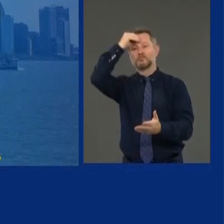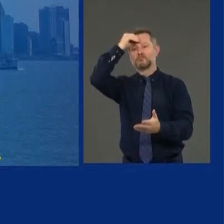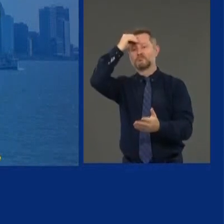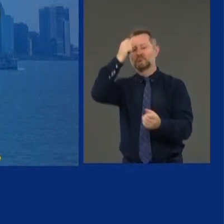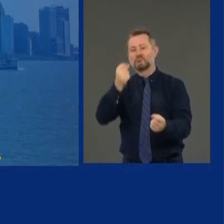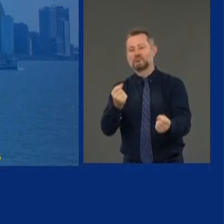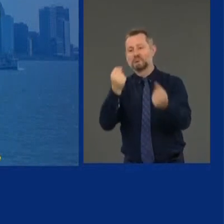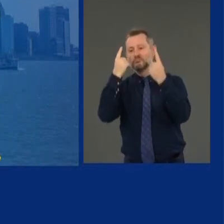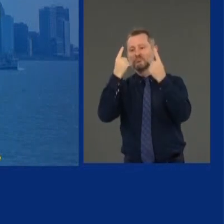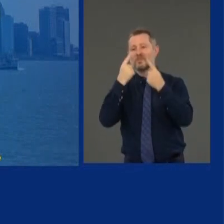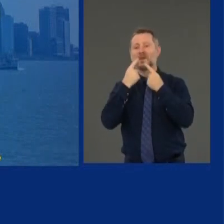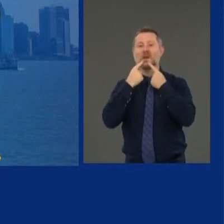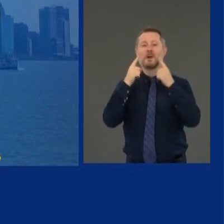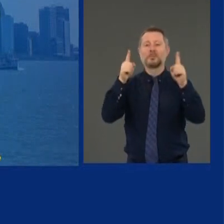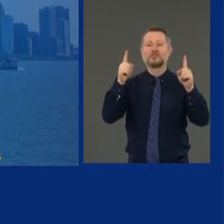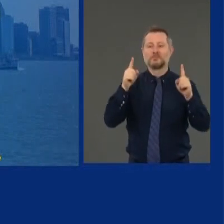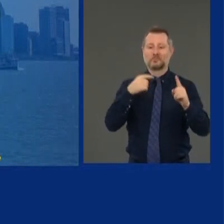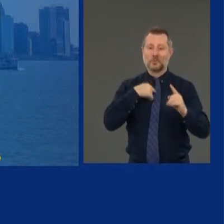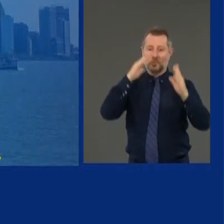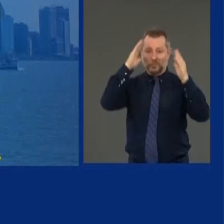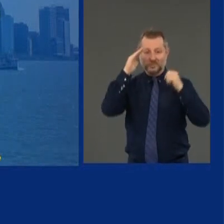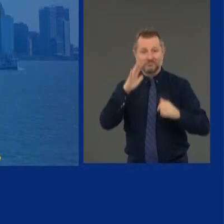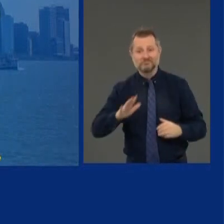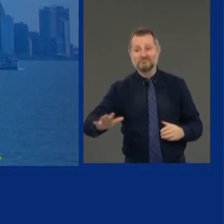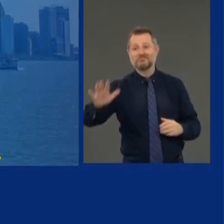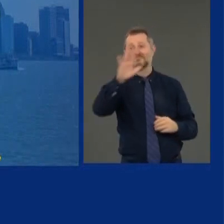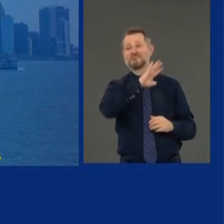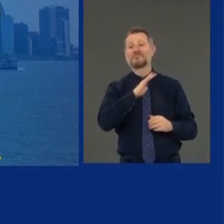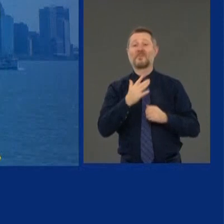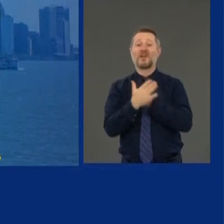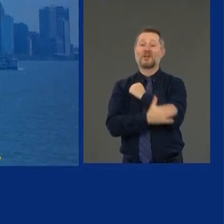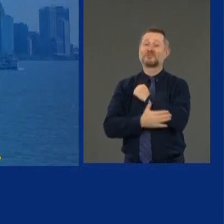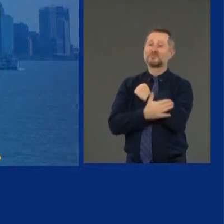I HOPE PEOPLE LEARN FROM WHAT WE